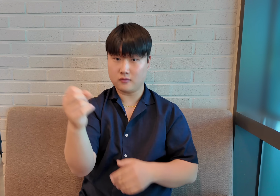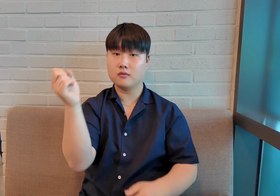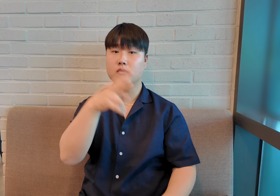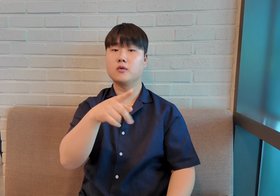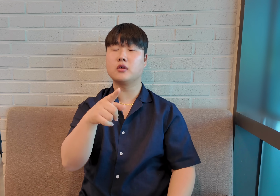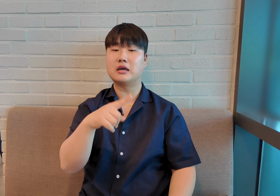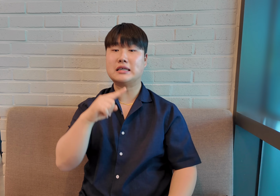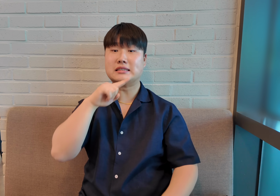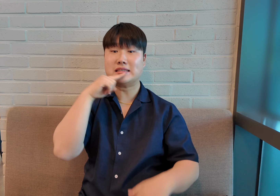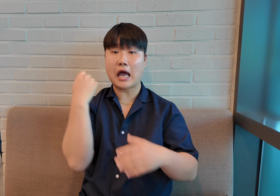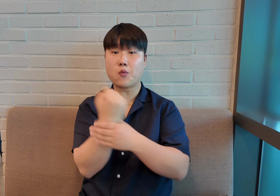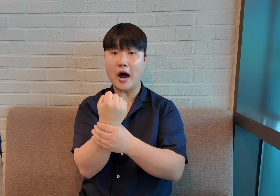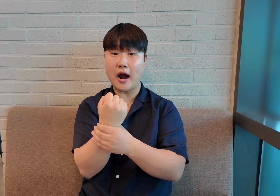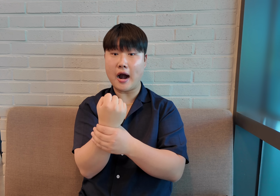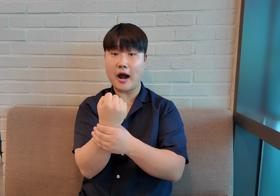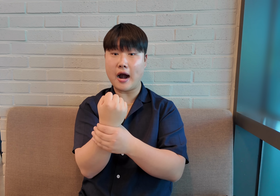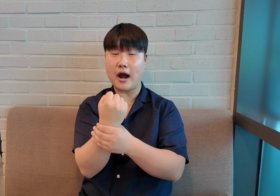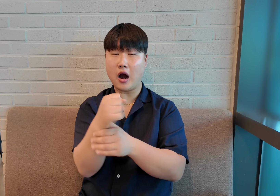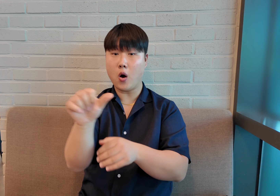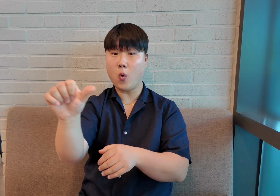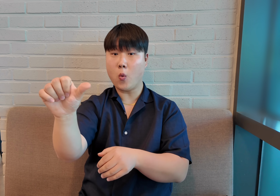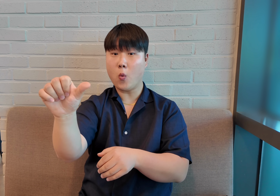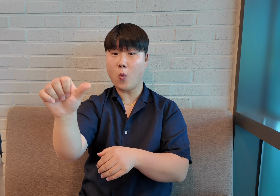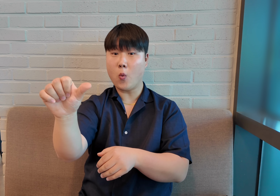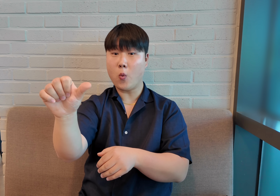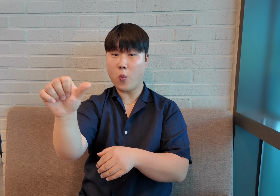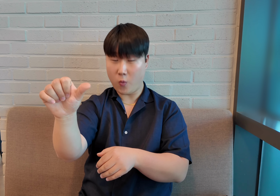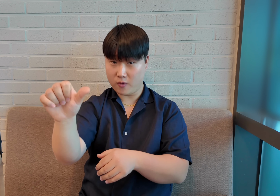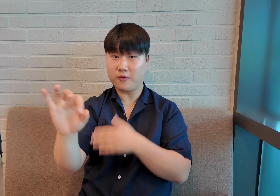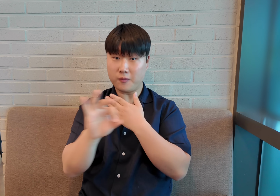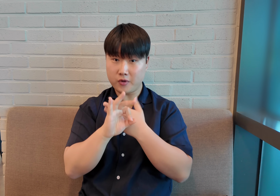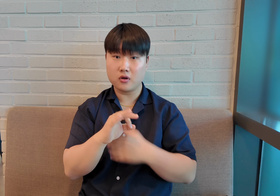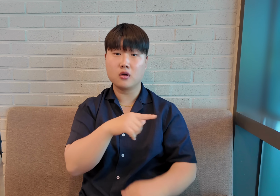If you are talking about 5 apples,